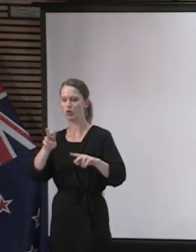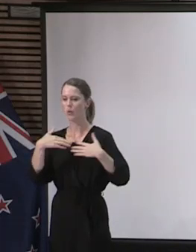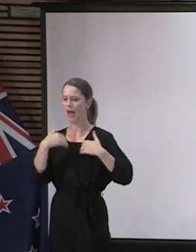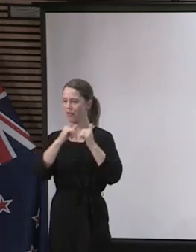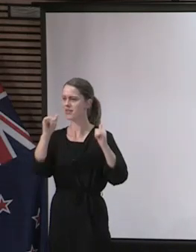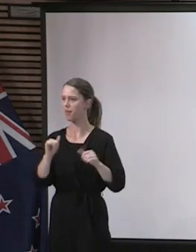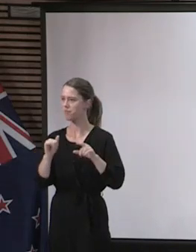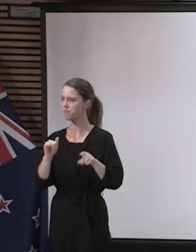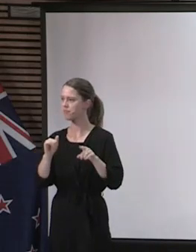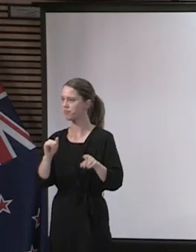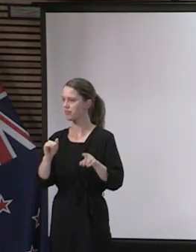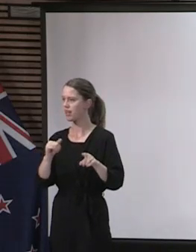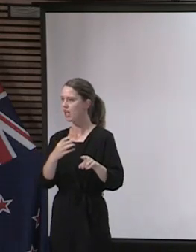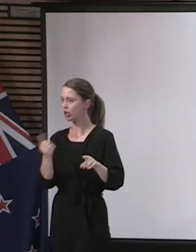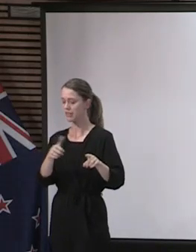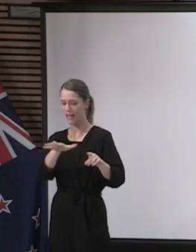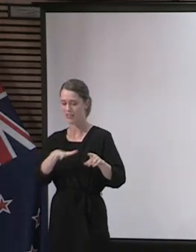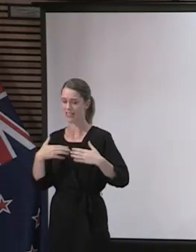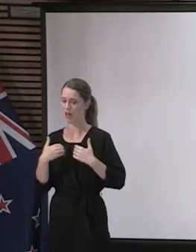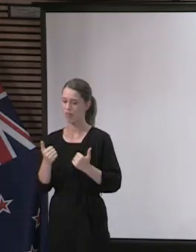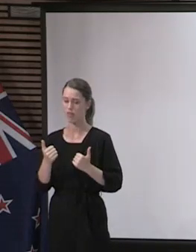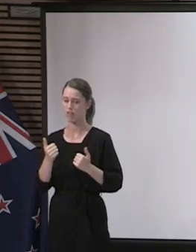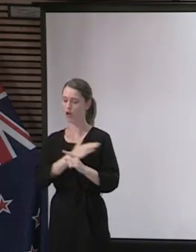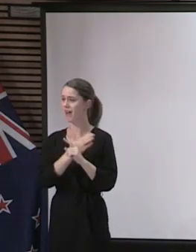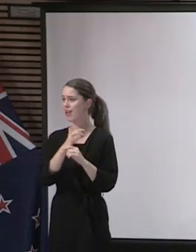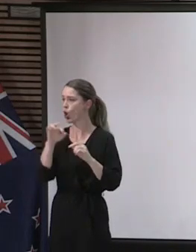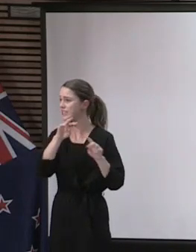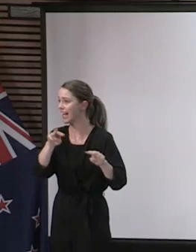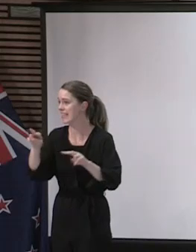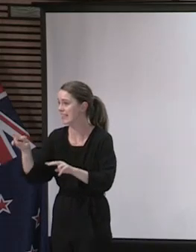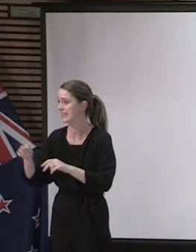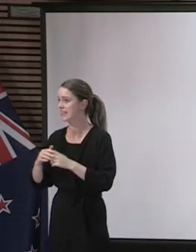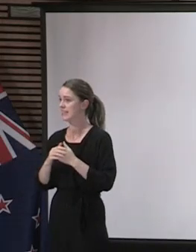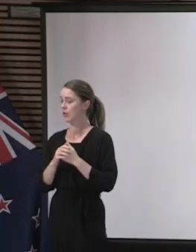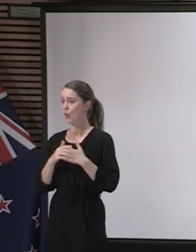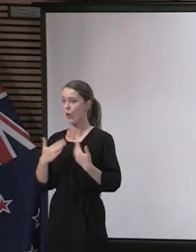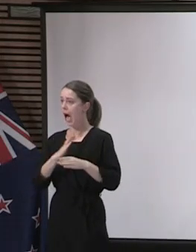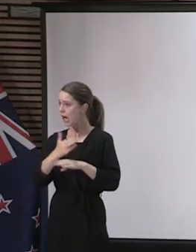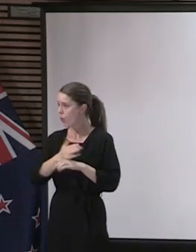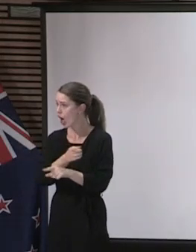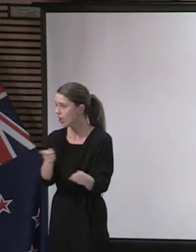parts of the health system that otherwise, frankly, are